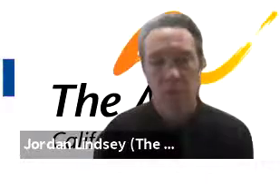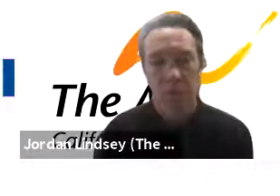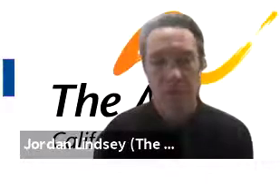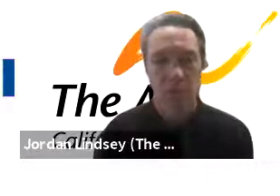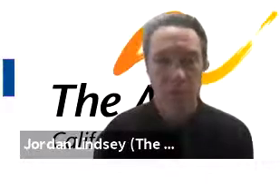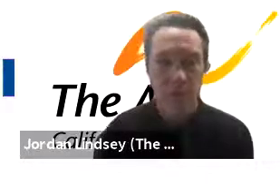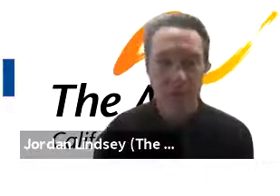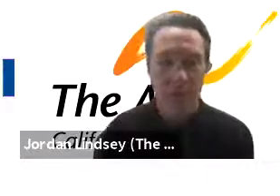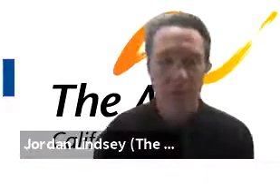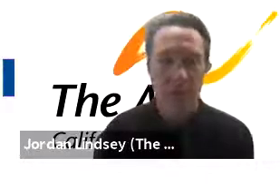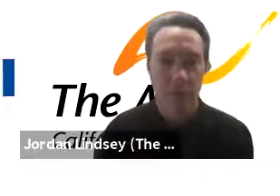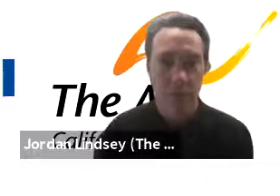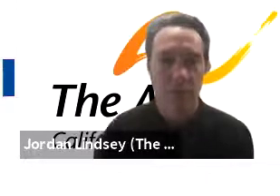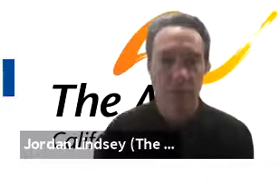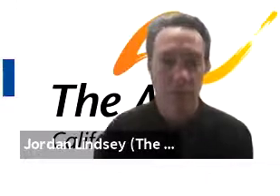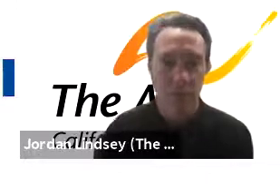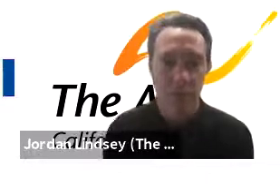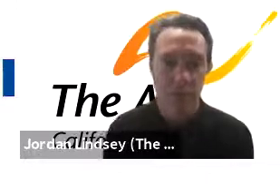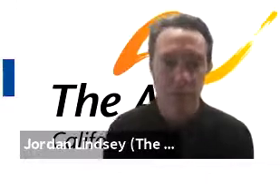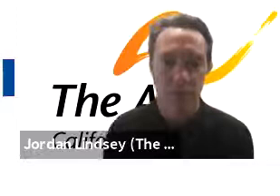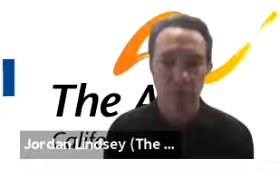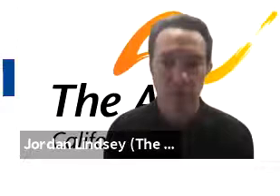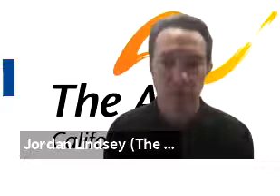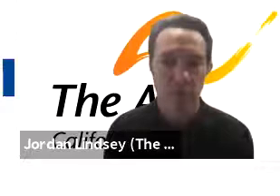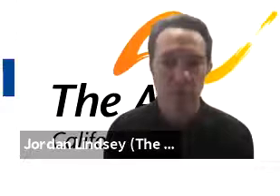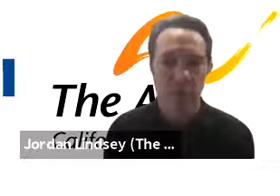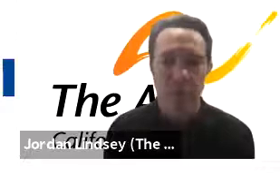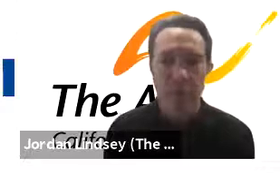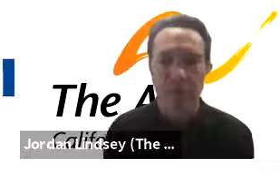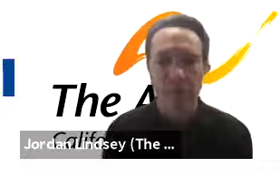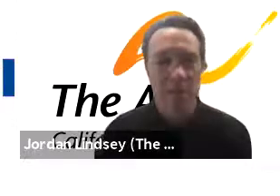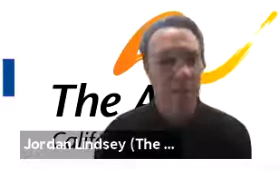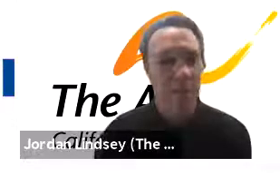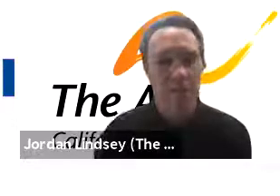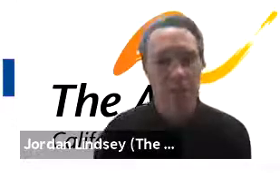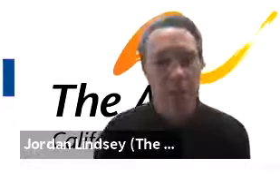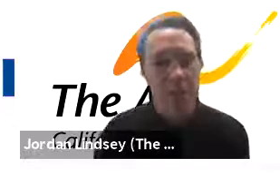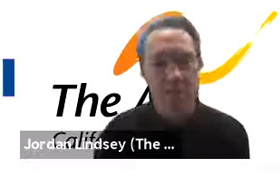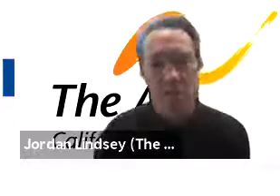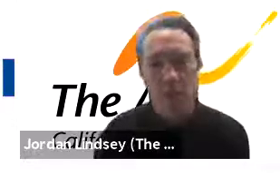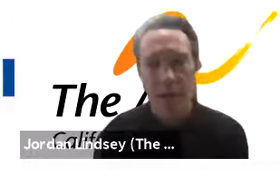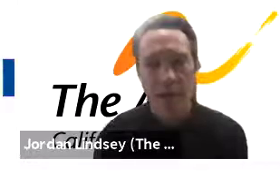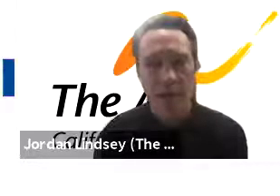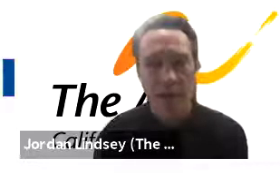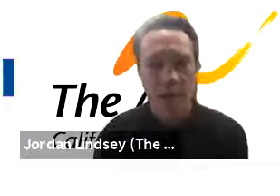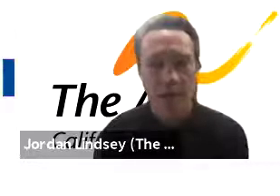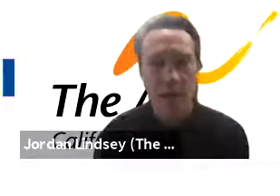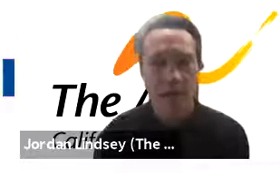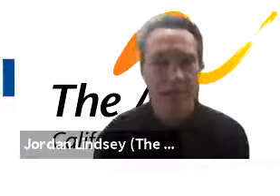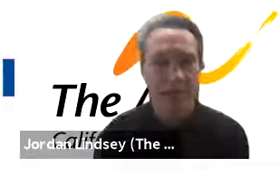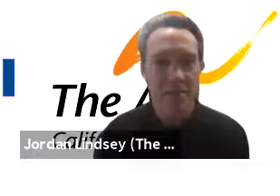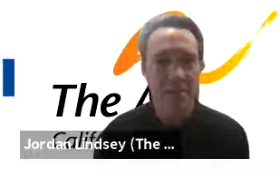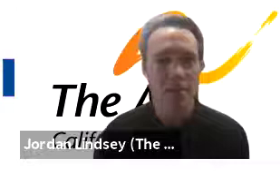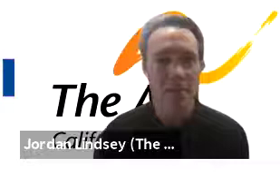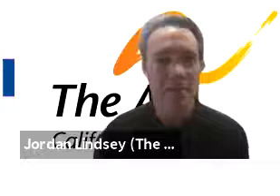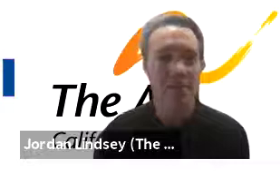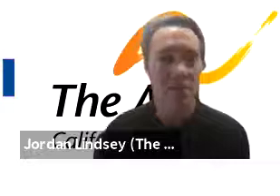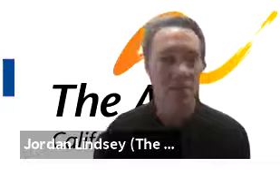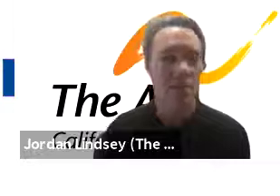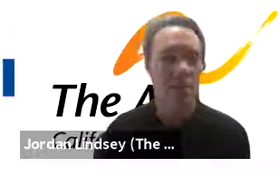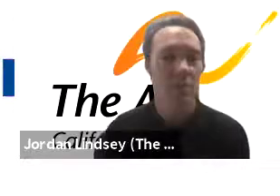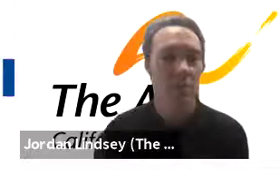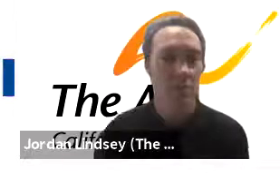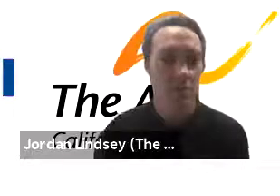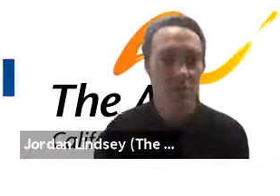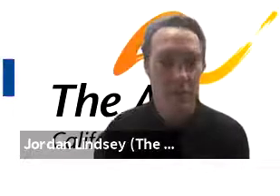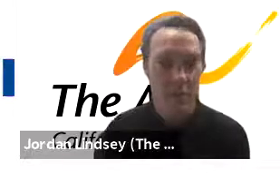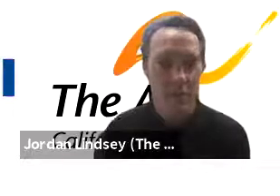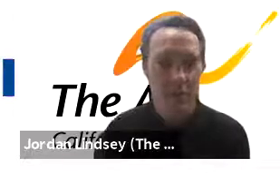Jordan Lindsey (The Arc CA): Guidance that created alternative services, the directive and there's a couple items I want to highlight in here and it says it's to me to consumers service needs.